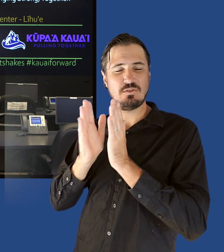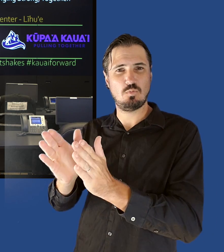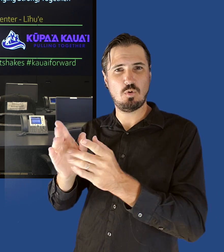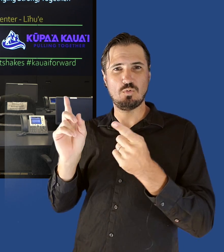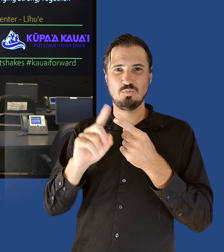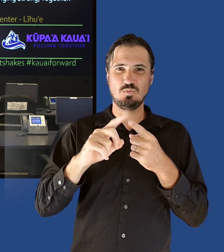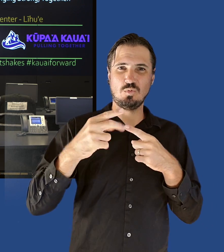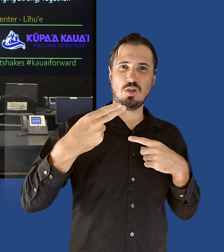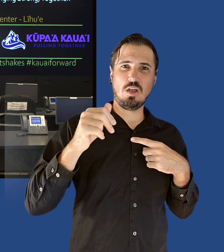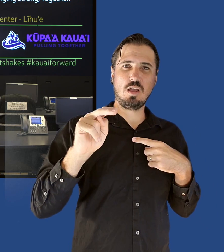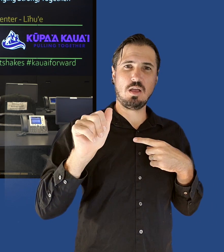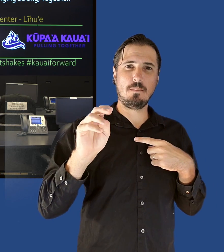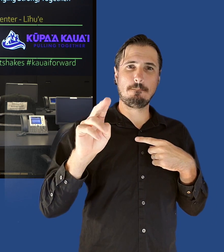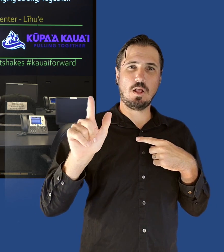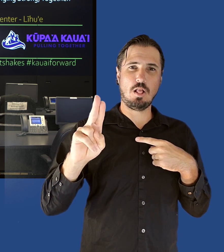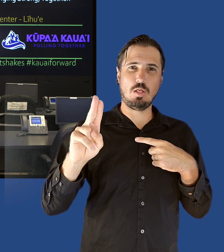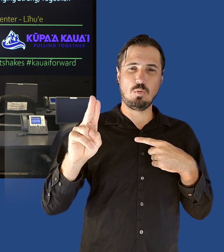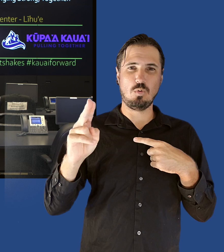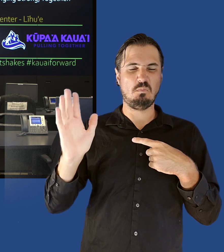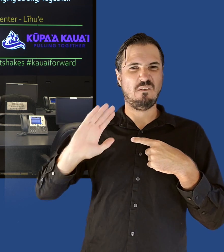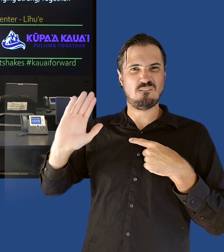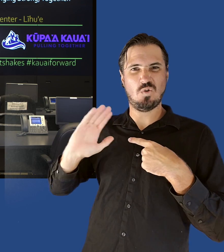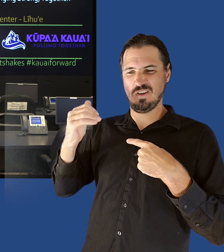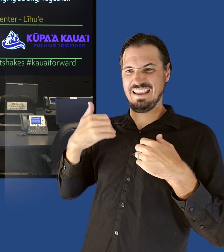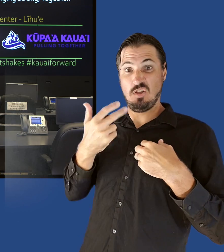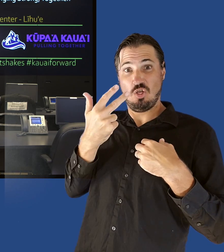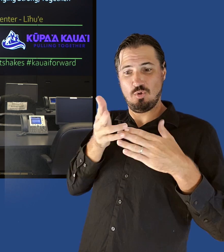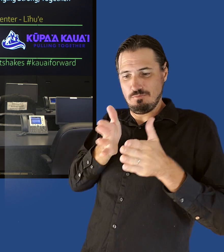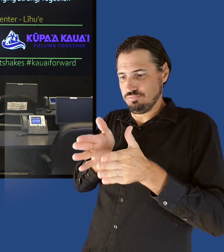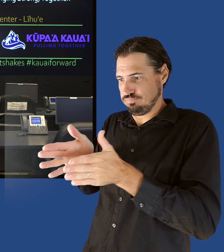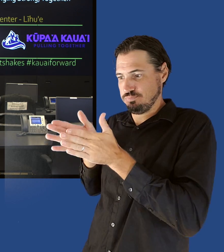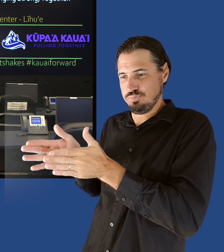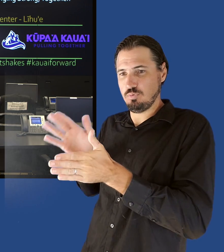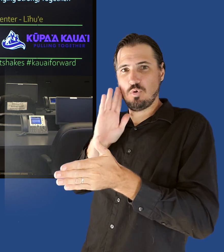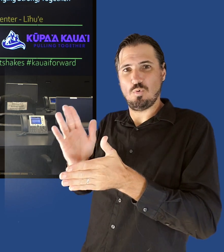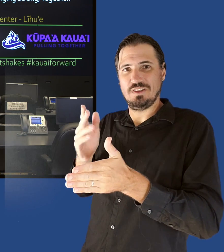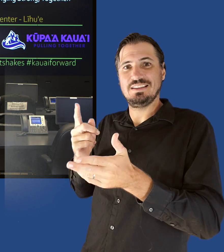The State Department of Transportation announced it has suspended the contraflow program until further notice.